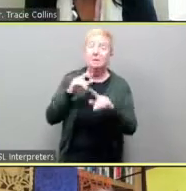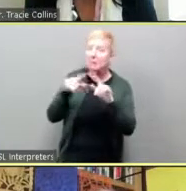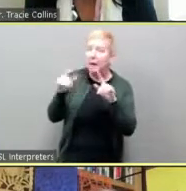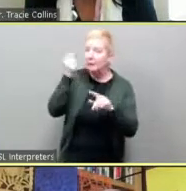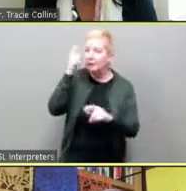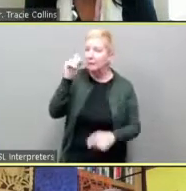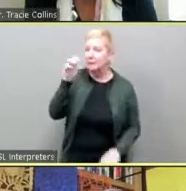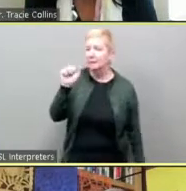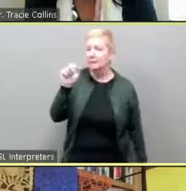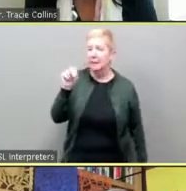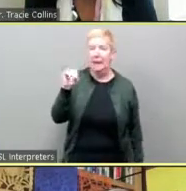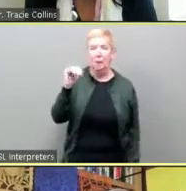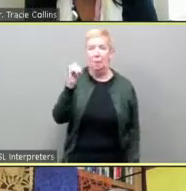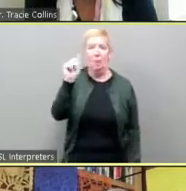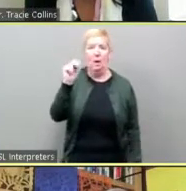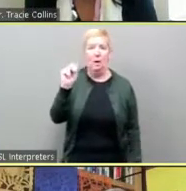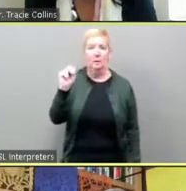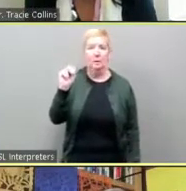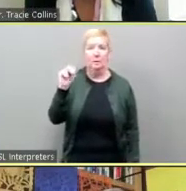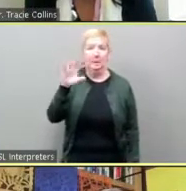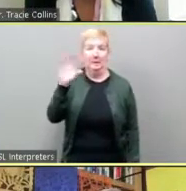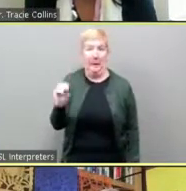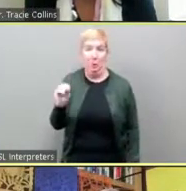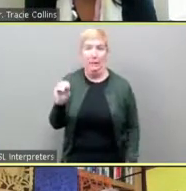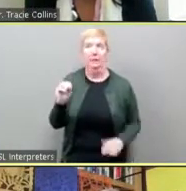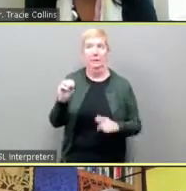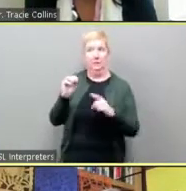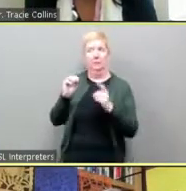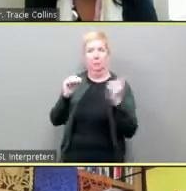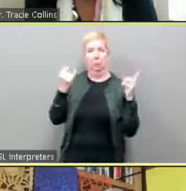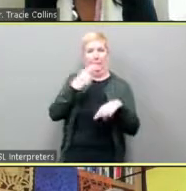heard reports today that they're seeing a higher rate of hospitalization before